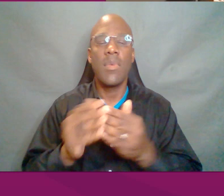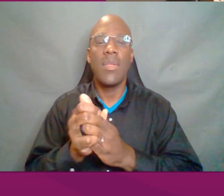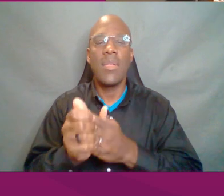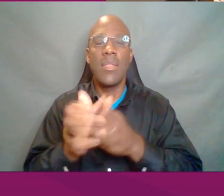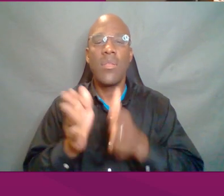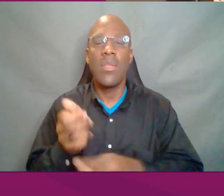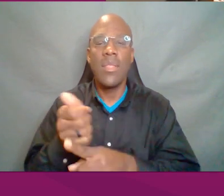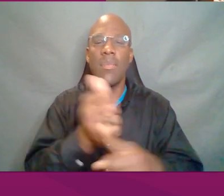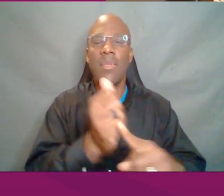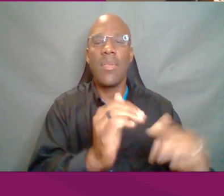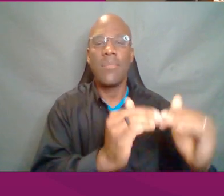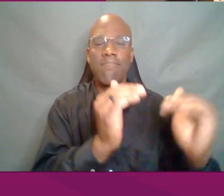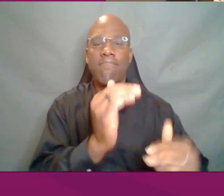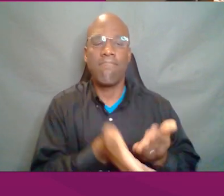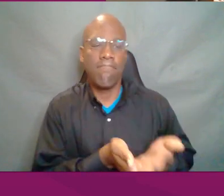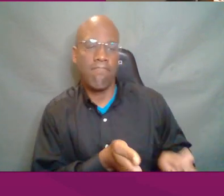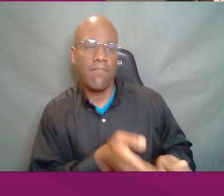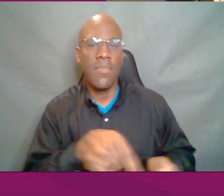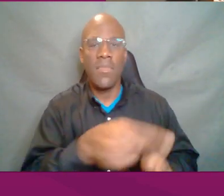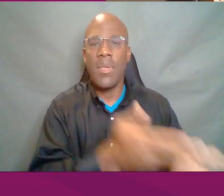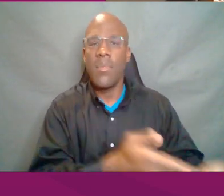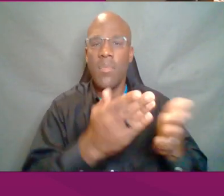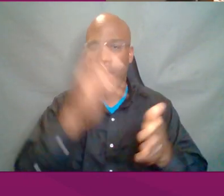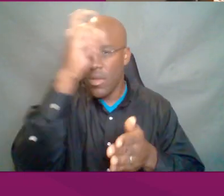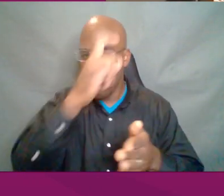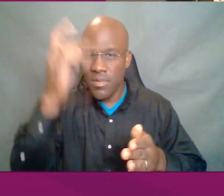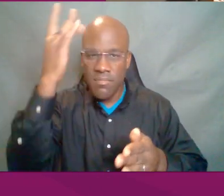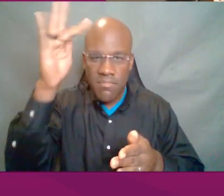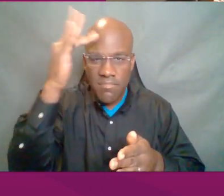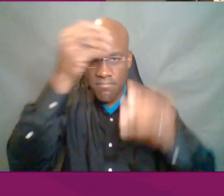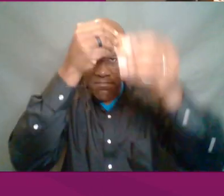multiply marginalized and who bring insight into the intersections of ableism.